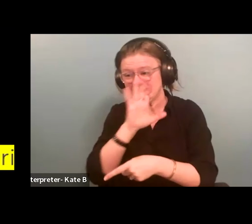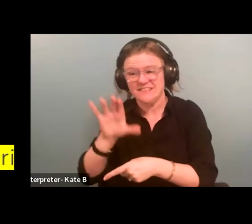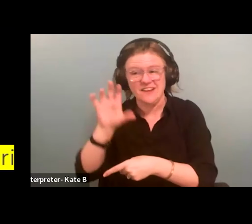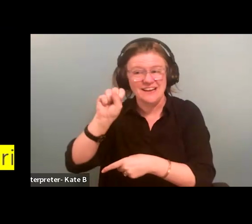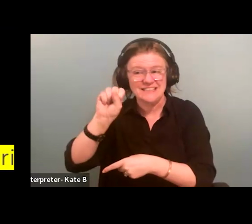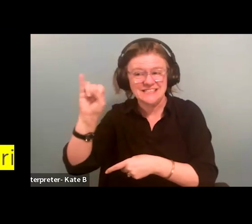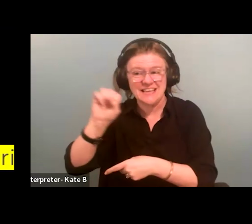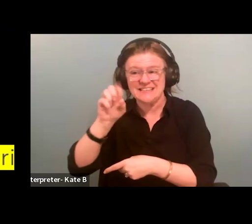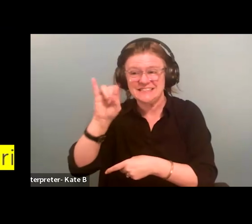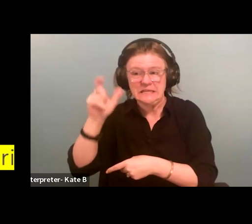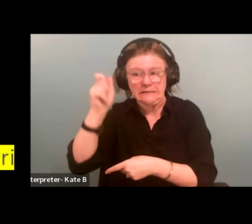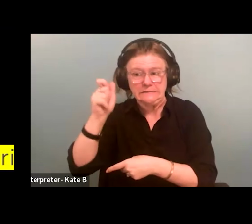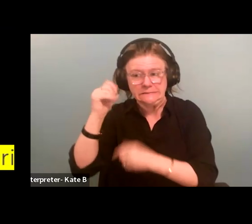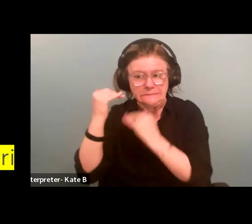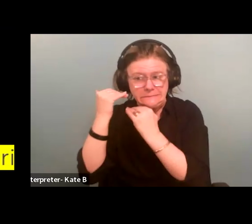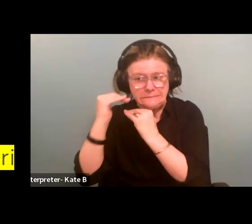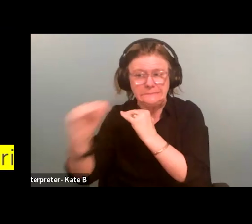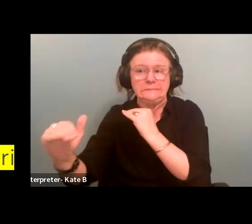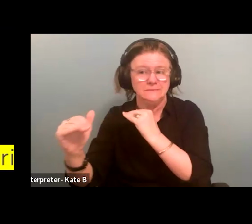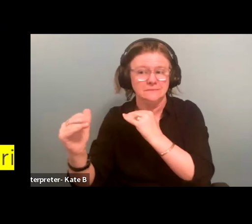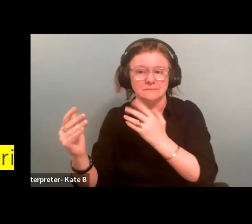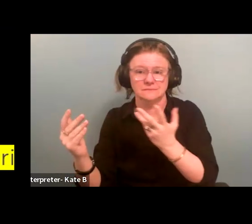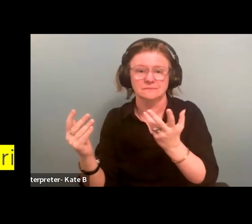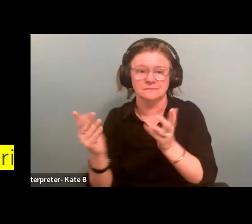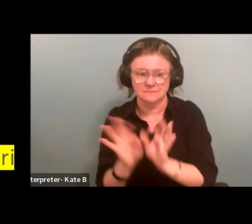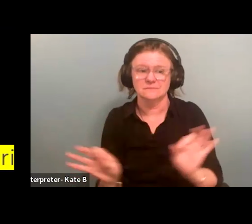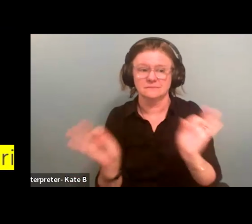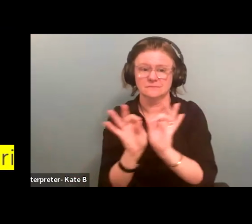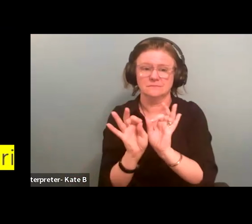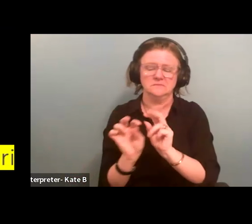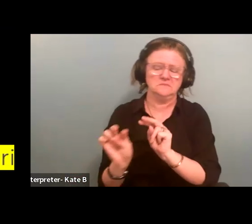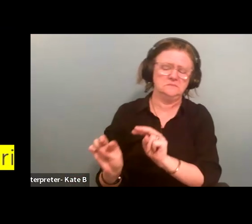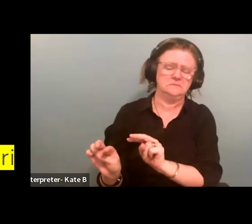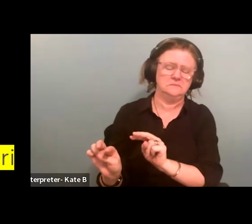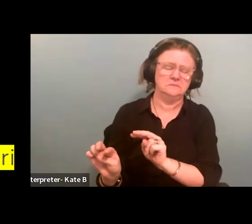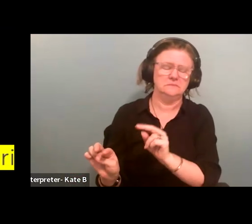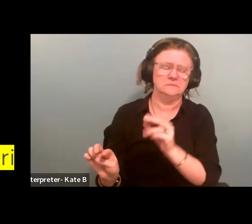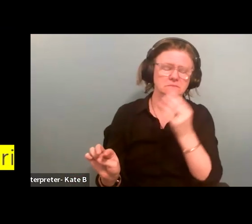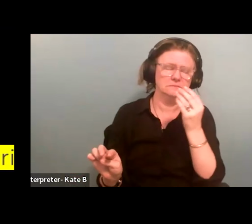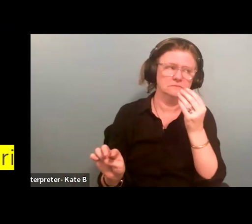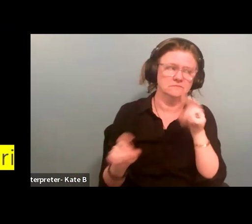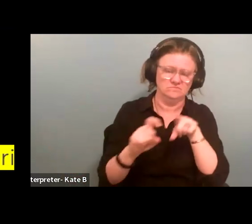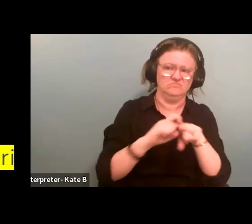And it is key for an unbiased entity,